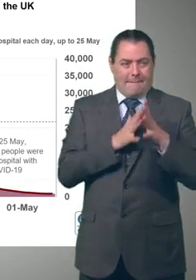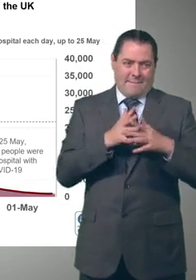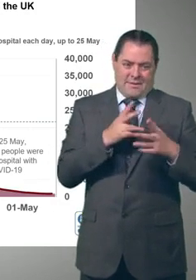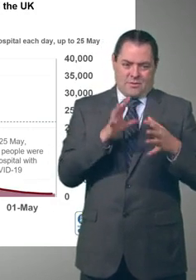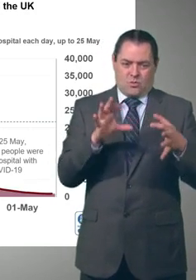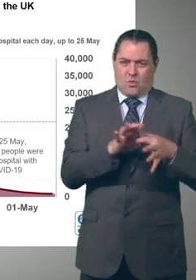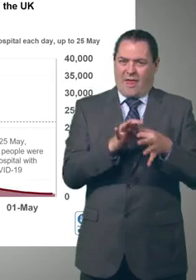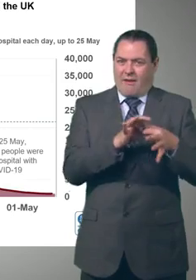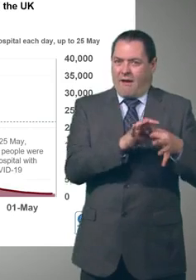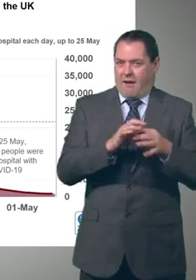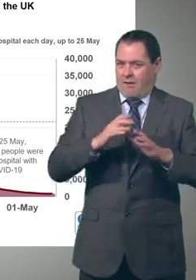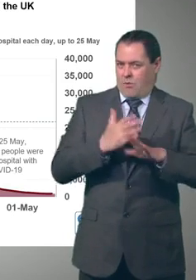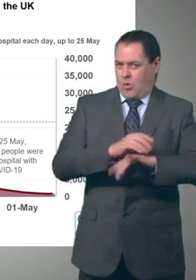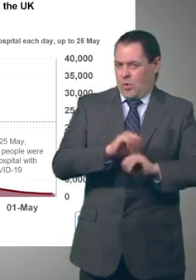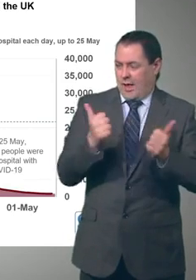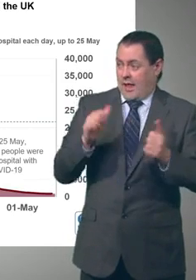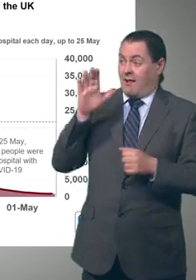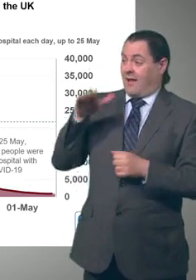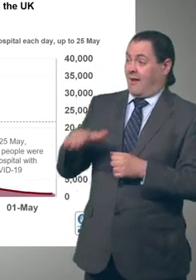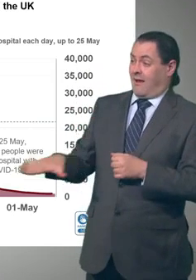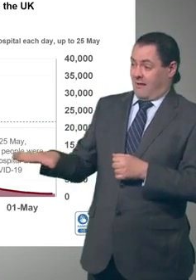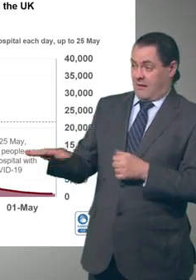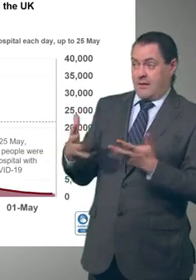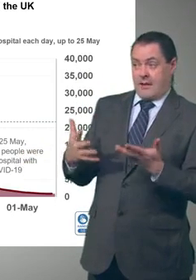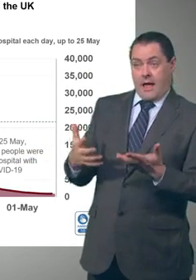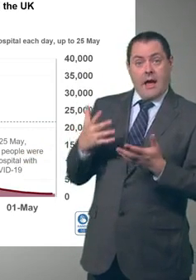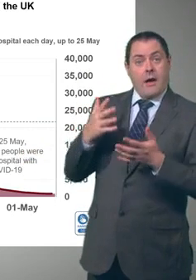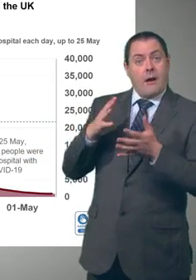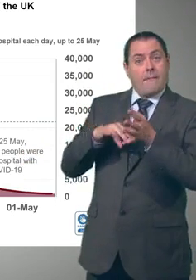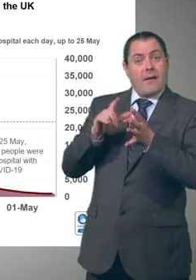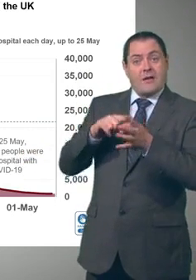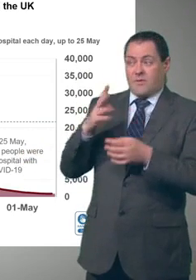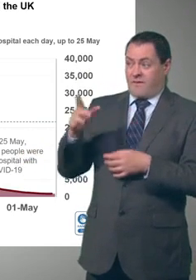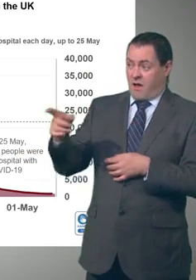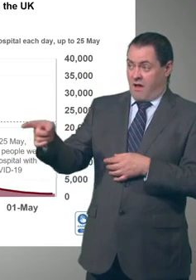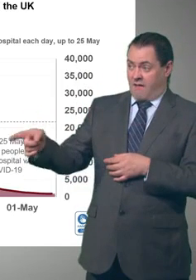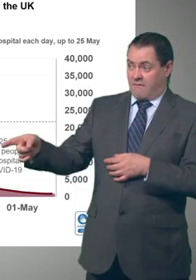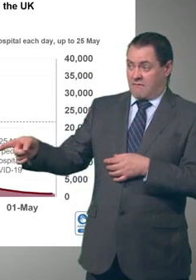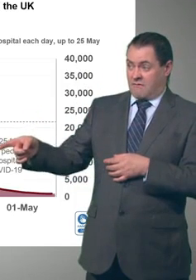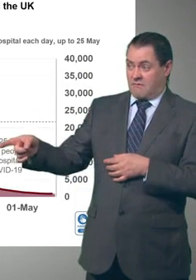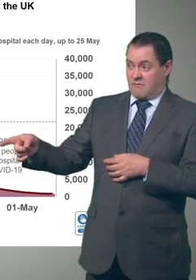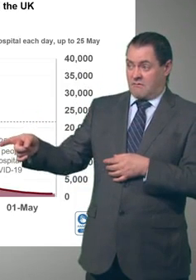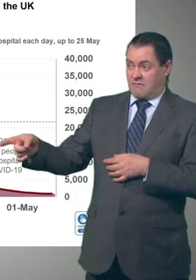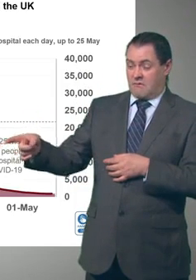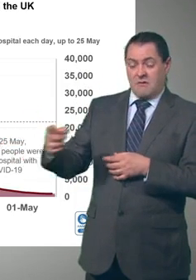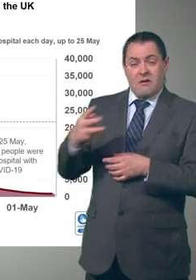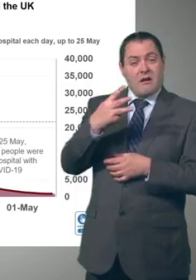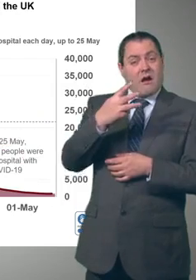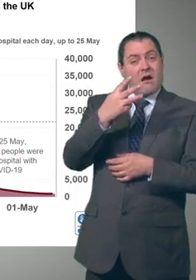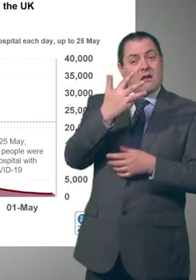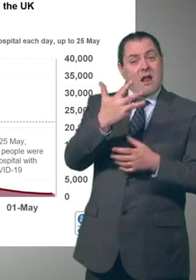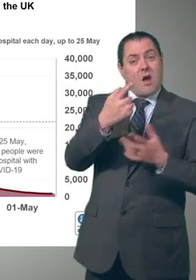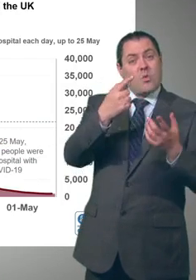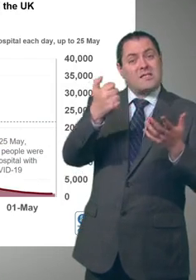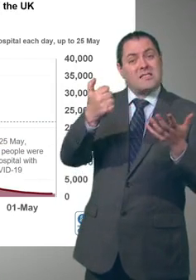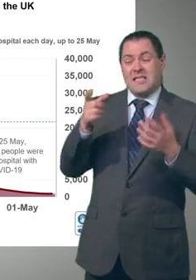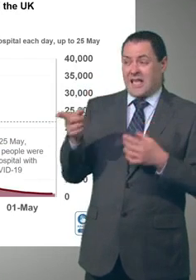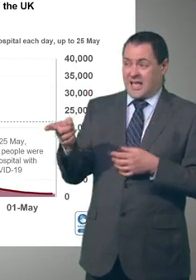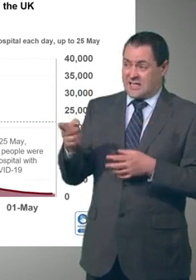twenty-fifth of May we can. That there were 915 people in hospital with with COVID